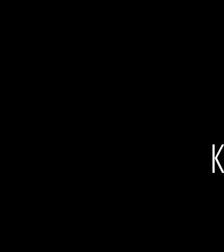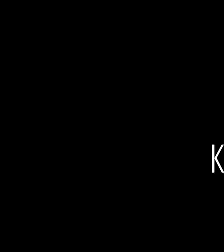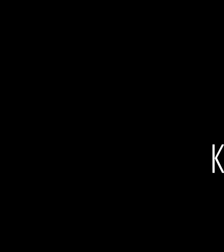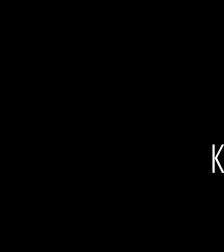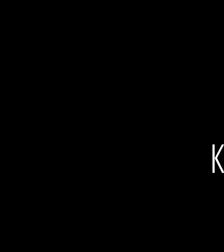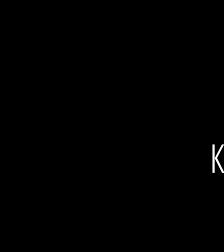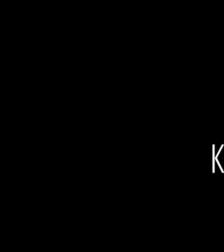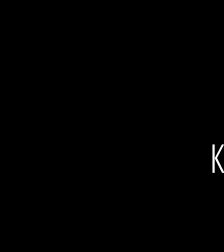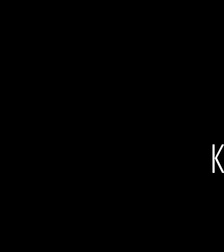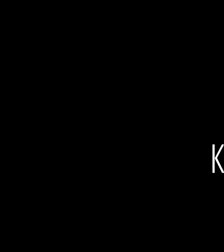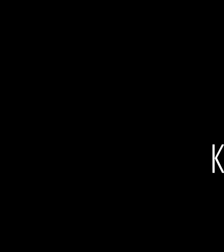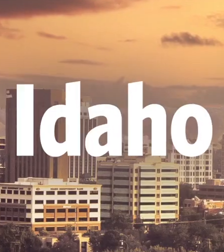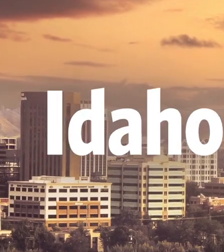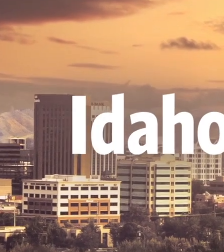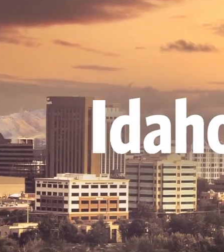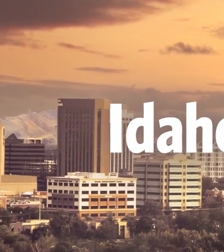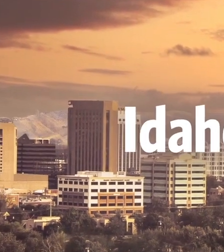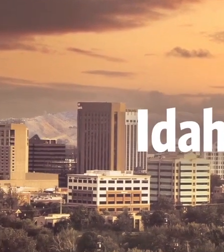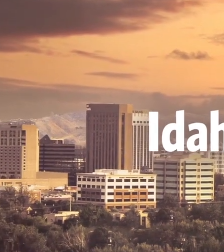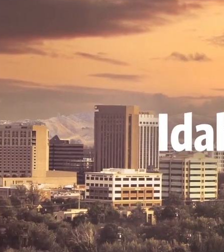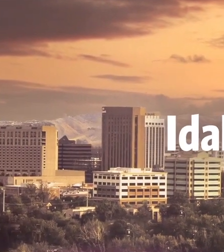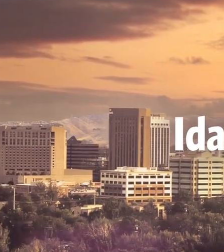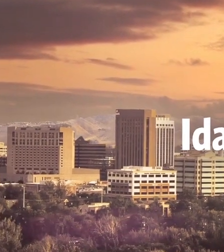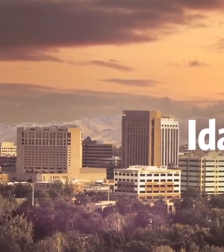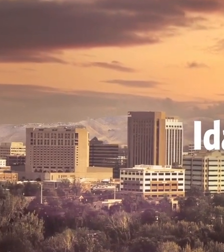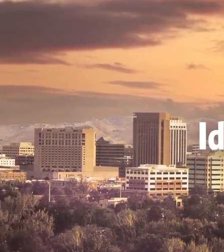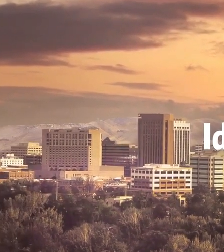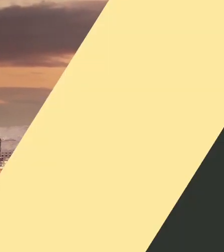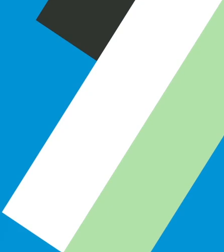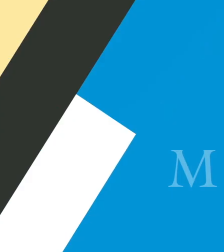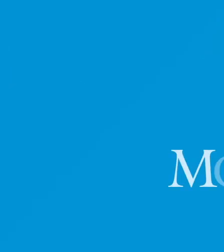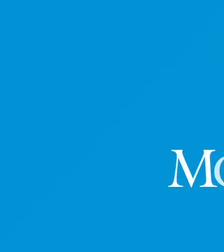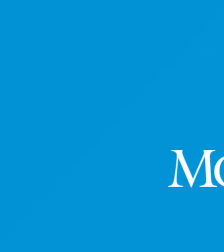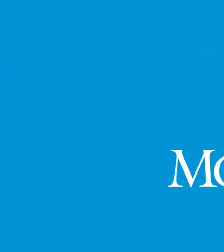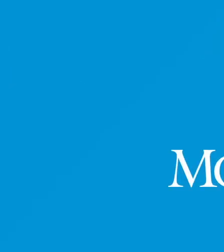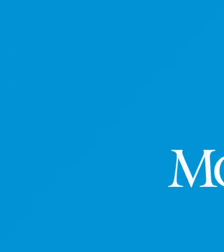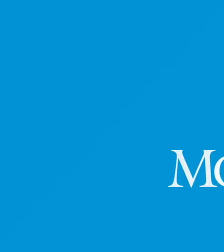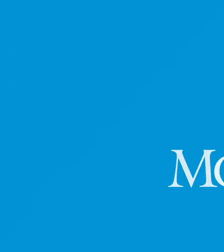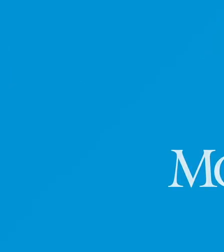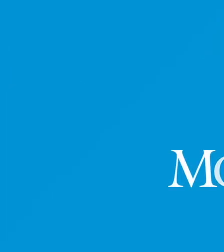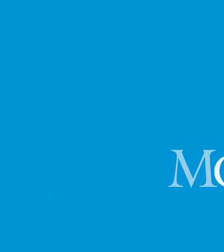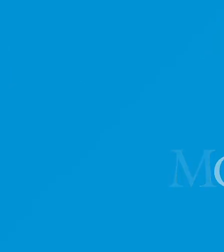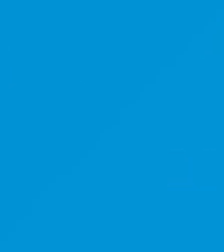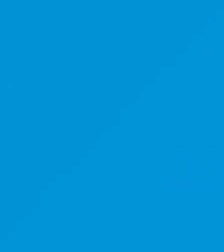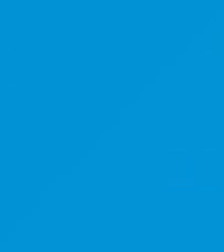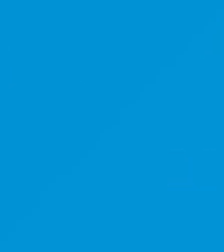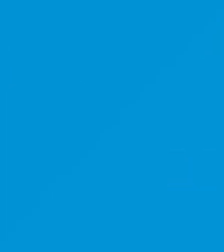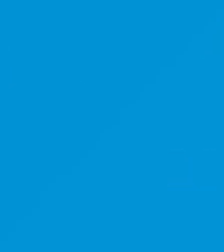[BLANK_AUDIO]